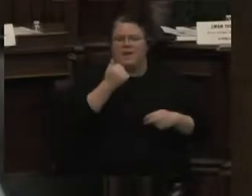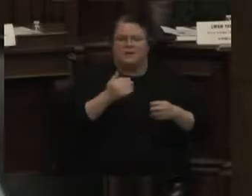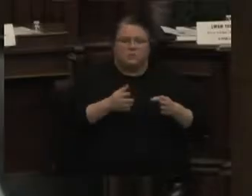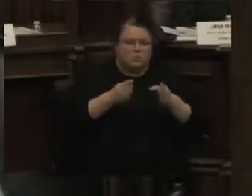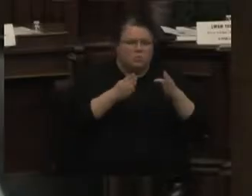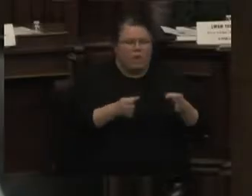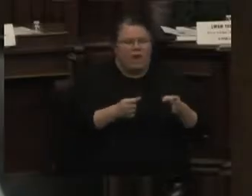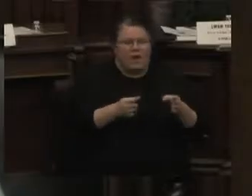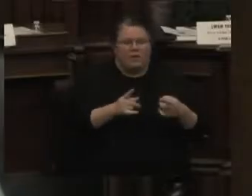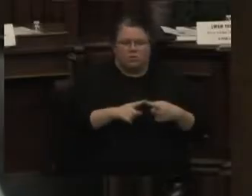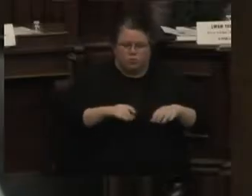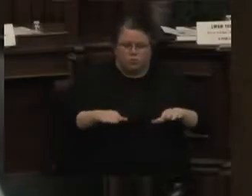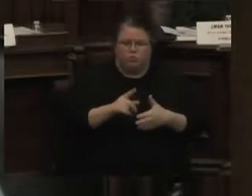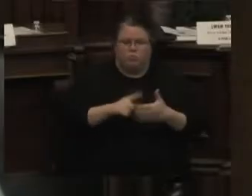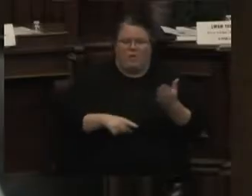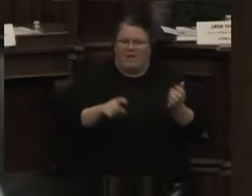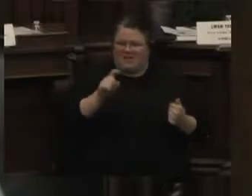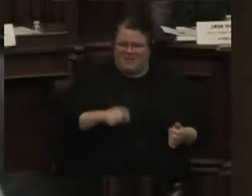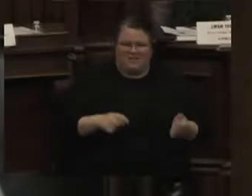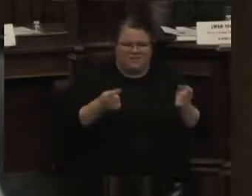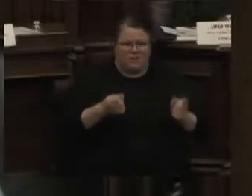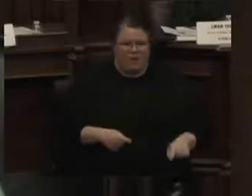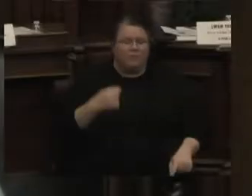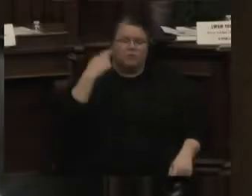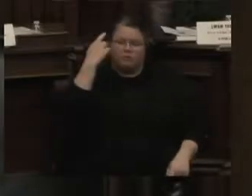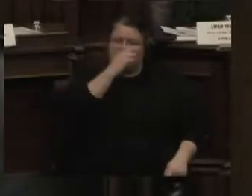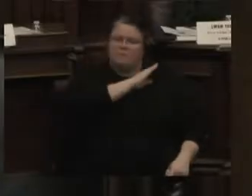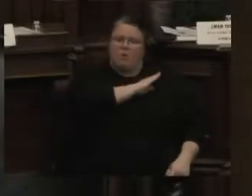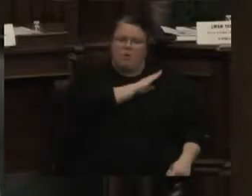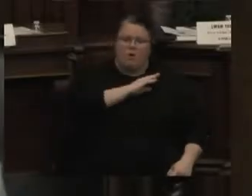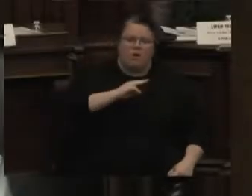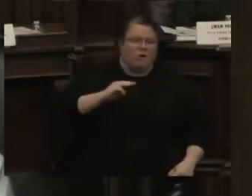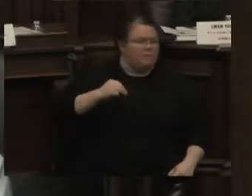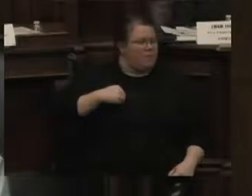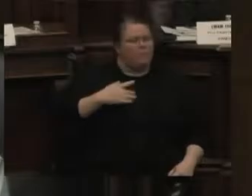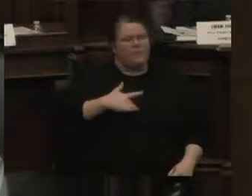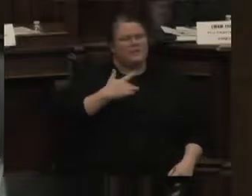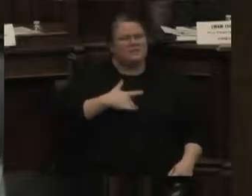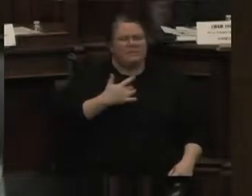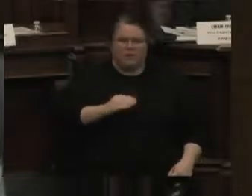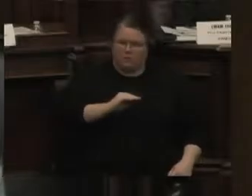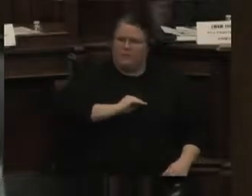committee to find out the best